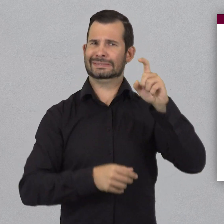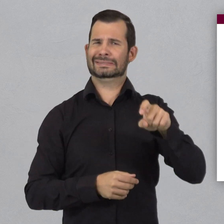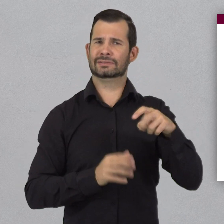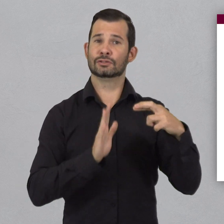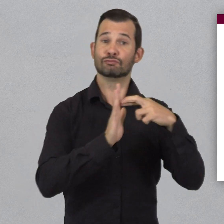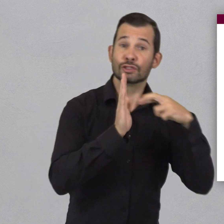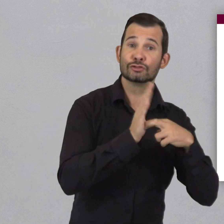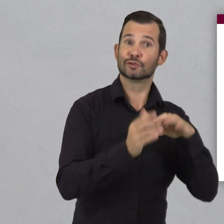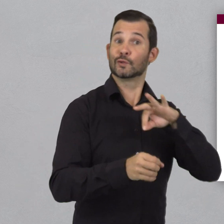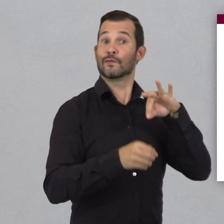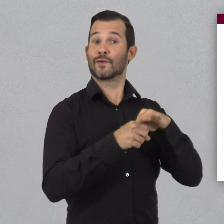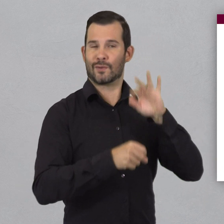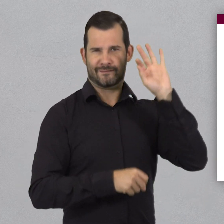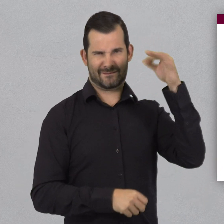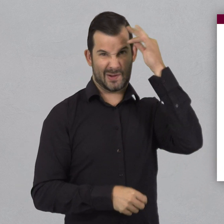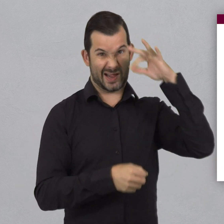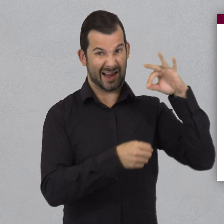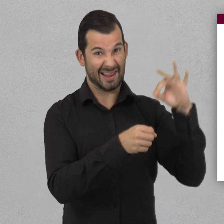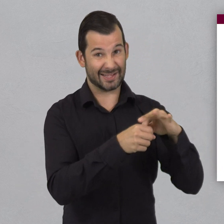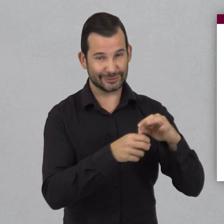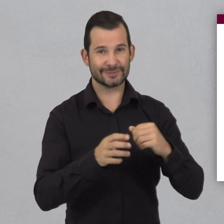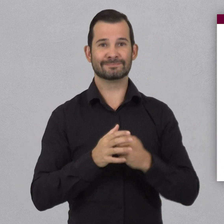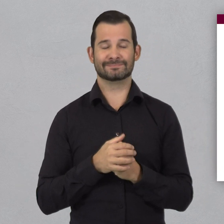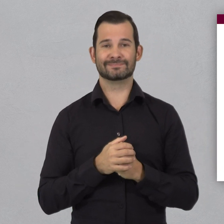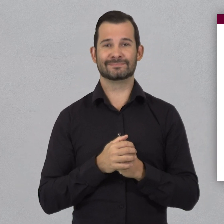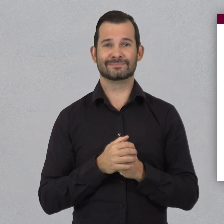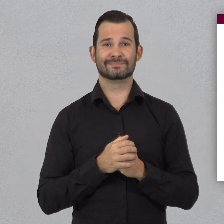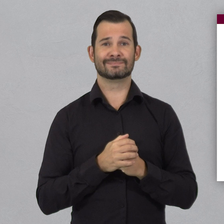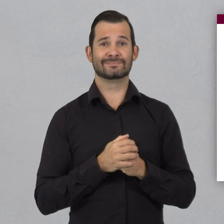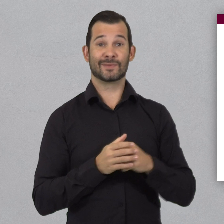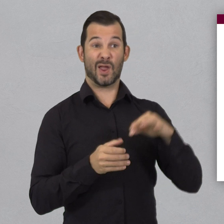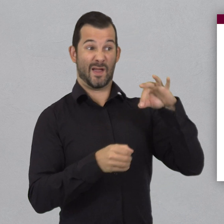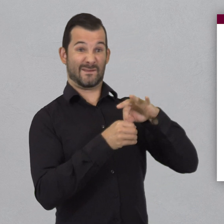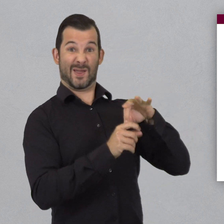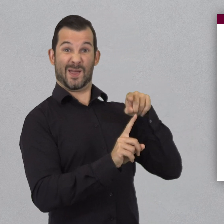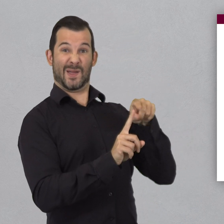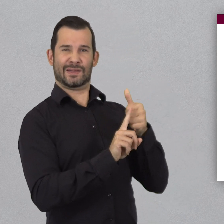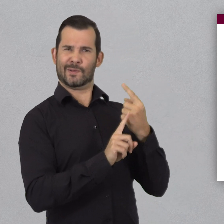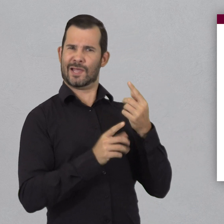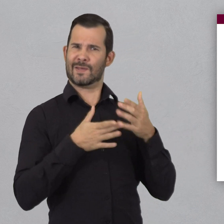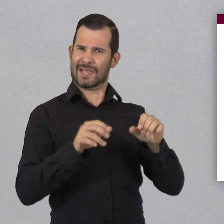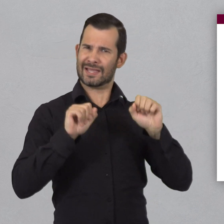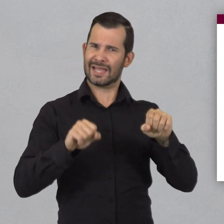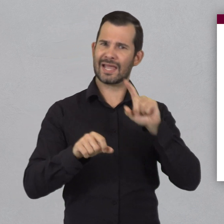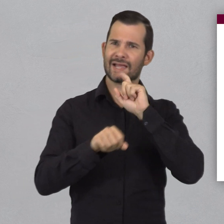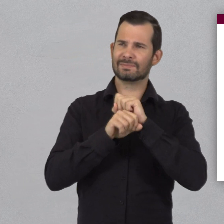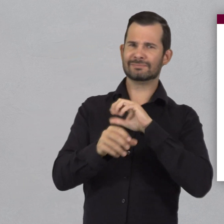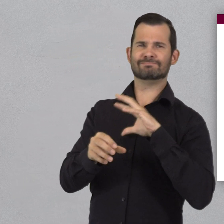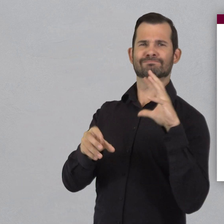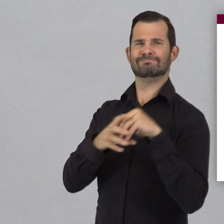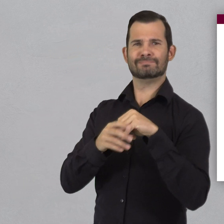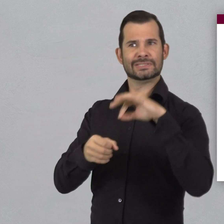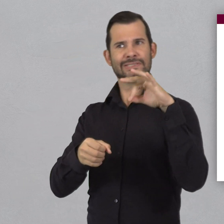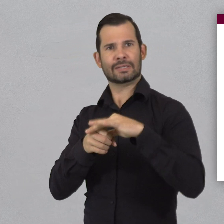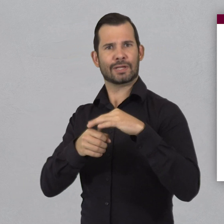need to register and vote in a federal election. Voting is one way that you can be part of the